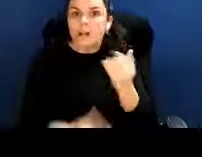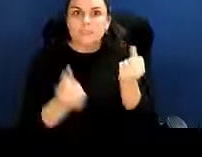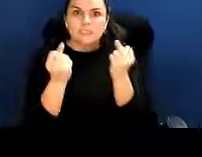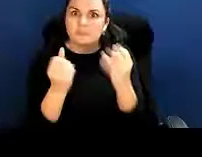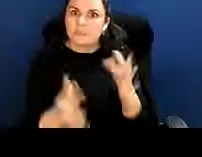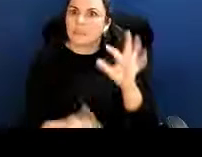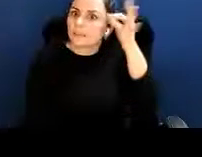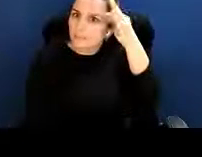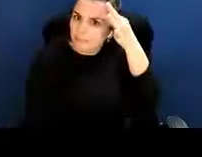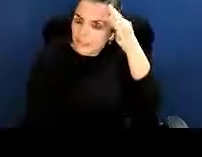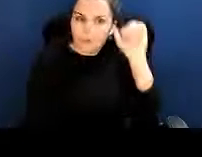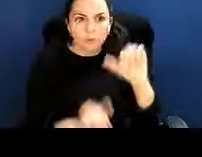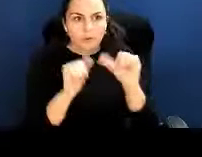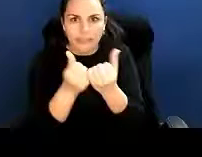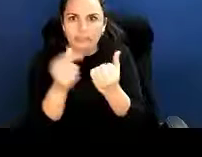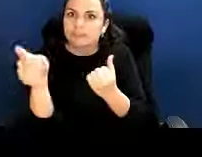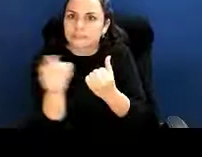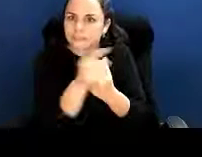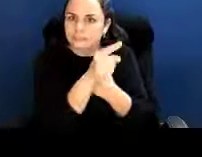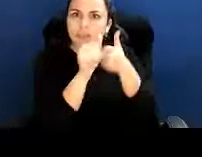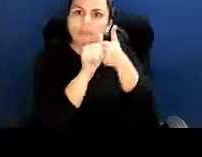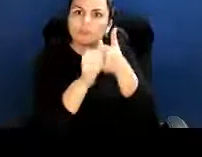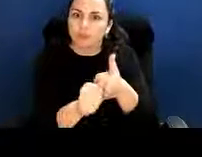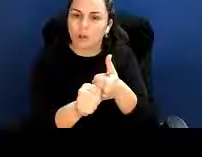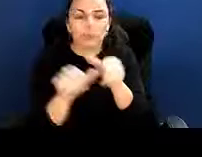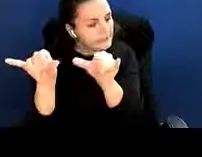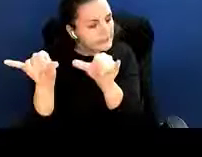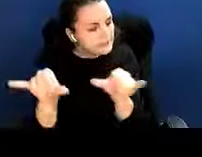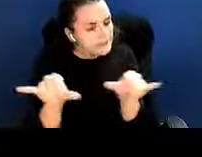and agencies have adopted this subpart,